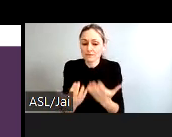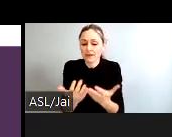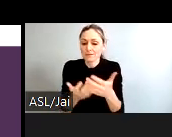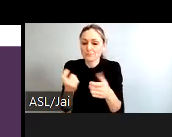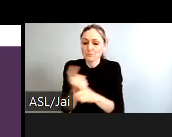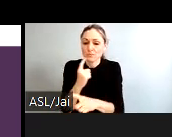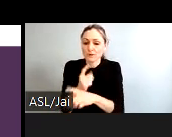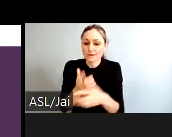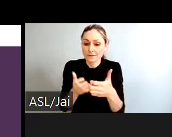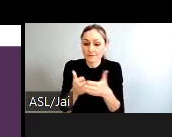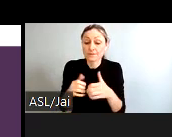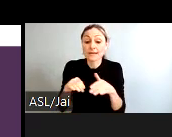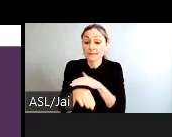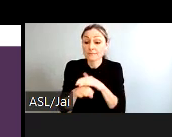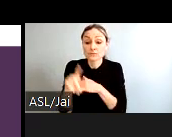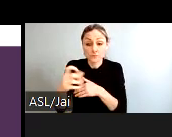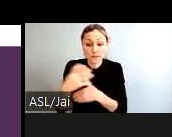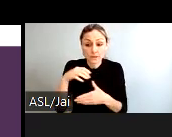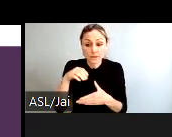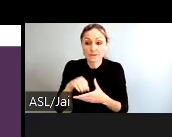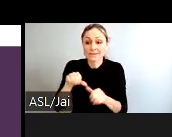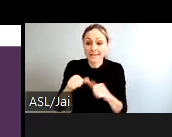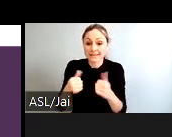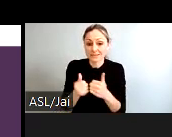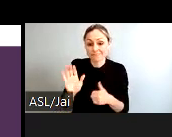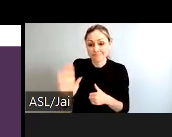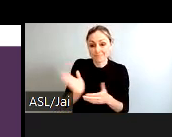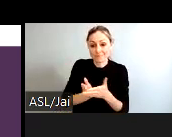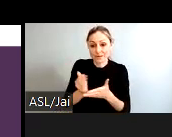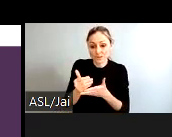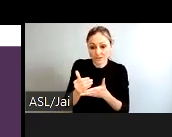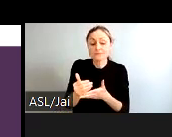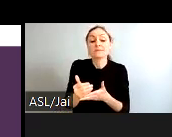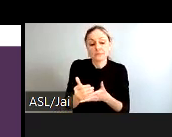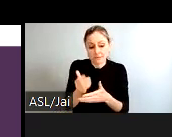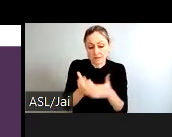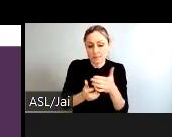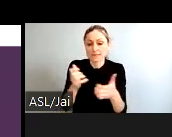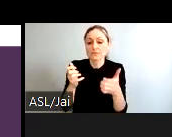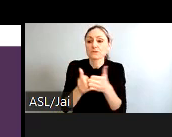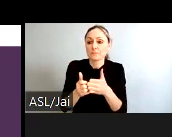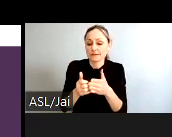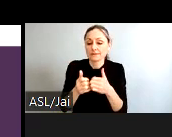Accessibility should be included in an agency's budget so accommodations can be made to eliminate barriers to work group participation.